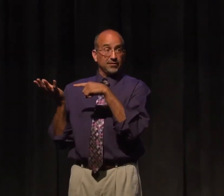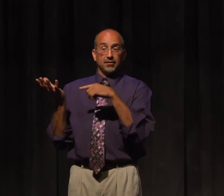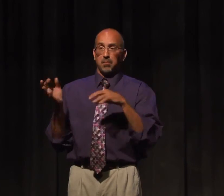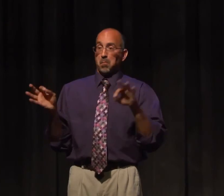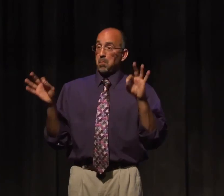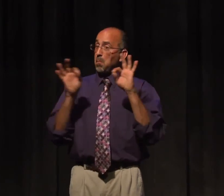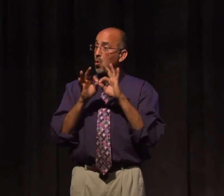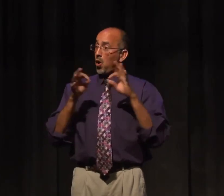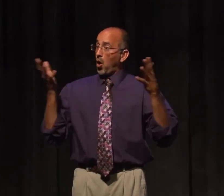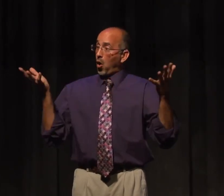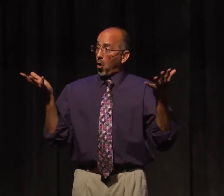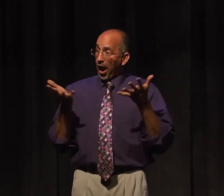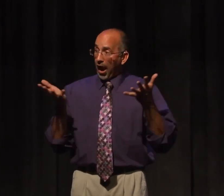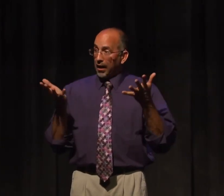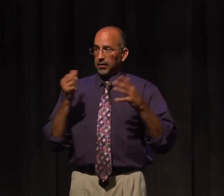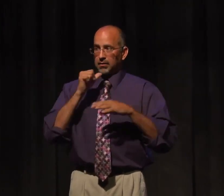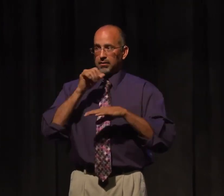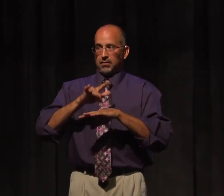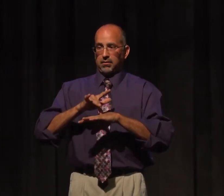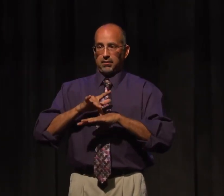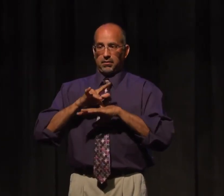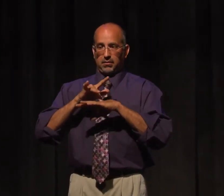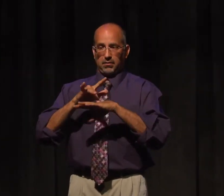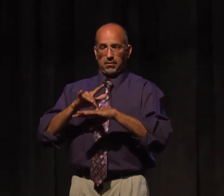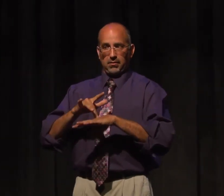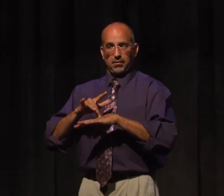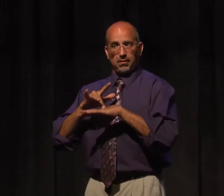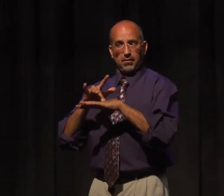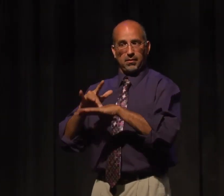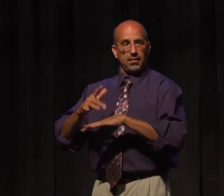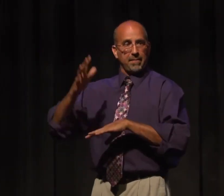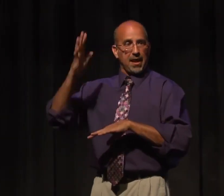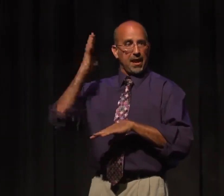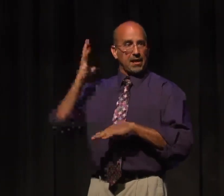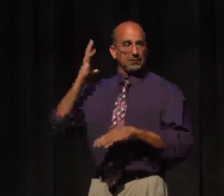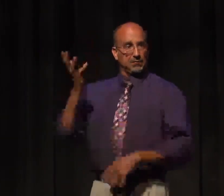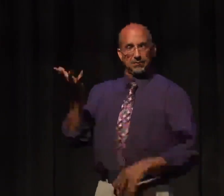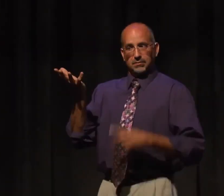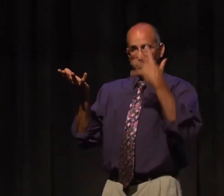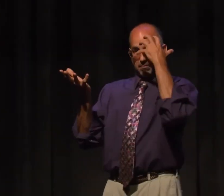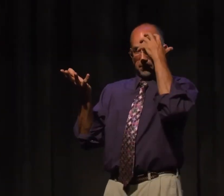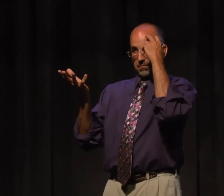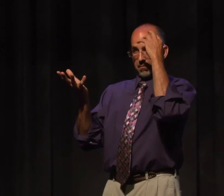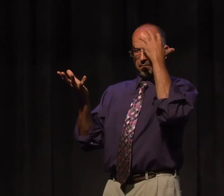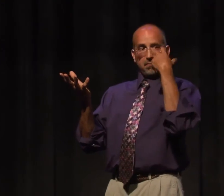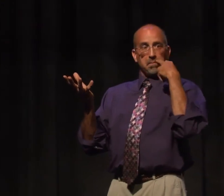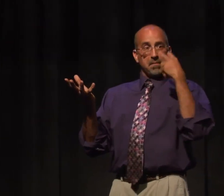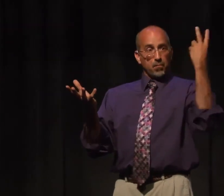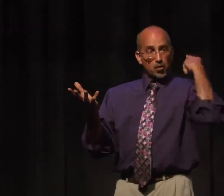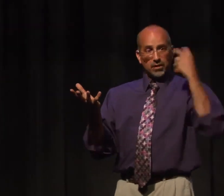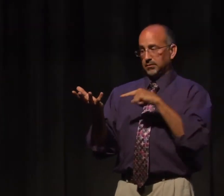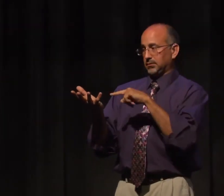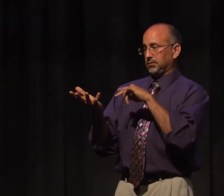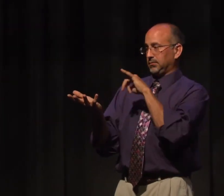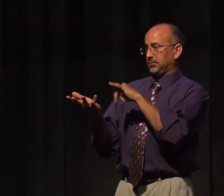These memories are important but we don't want to obsess on the past.